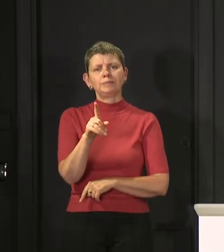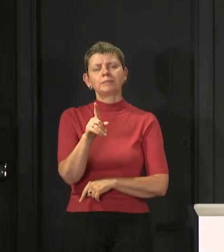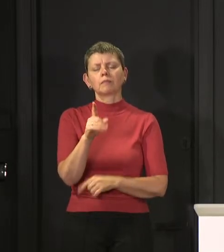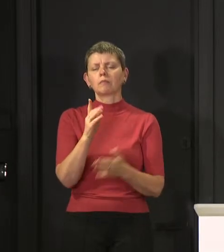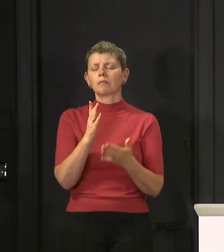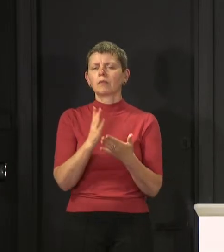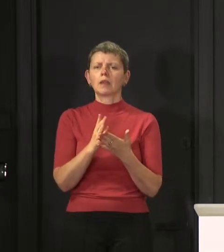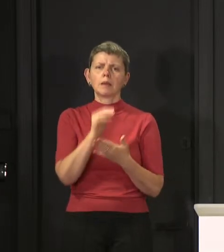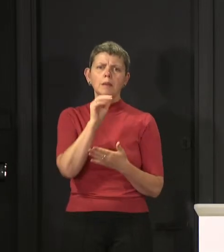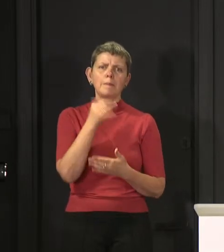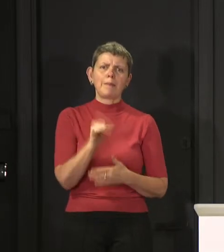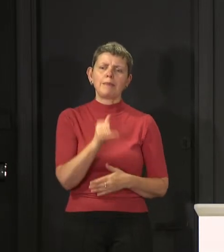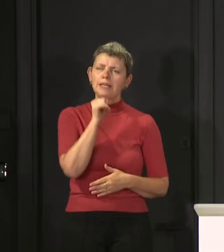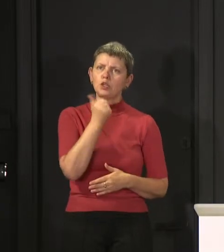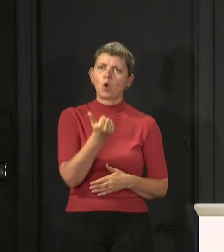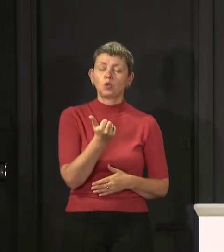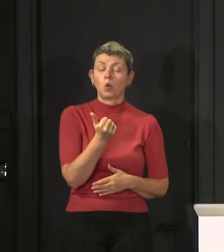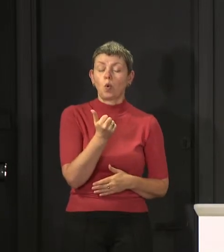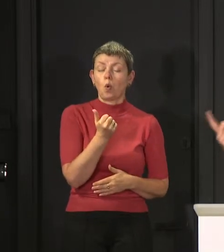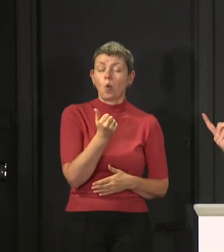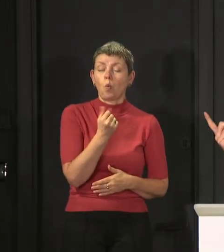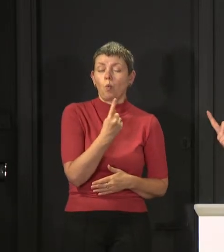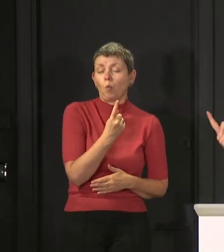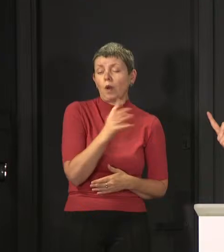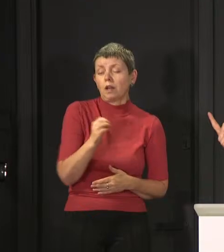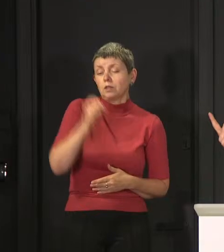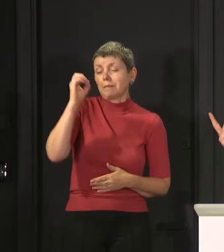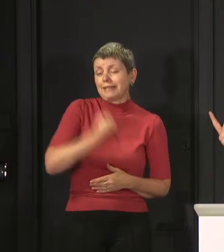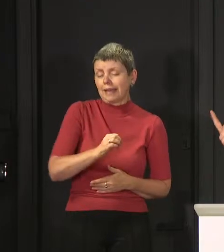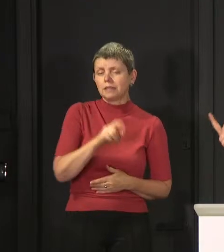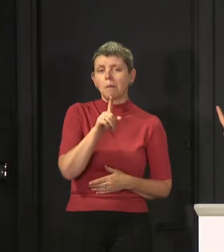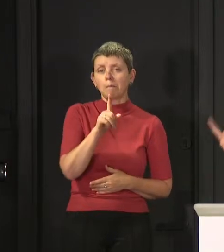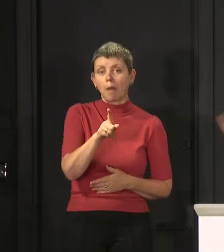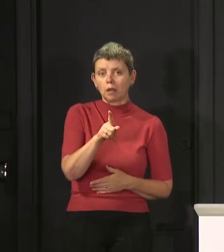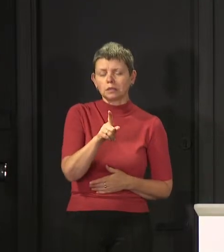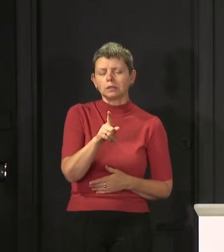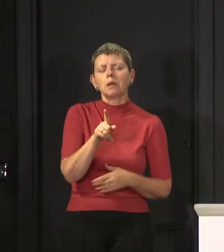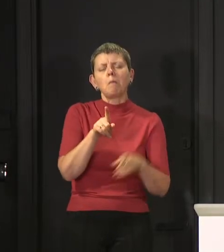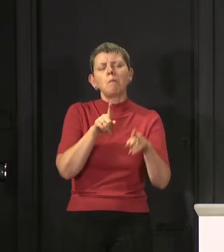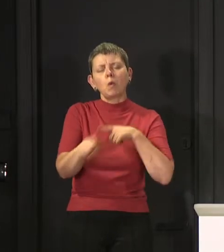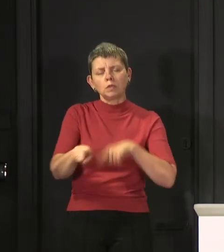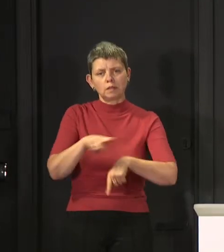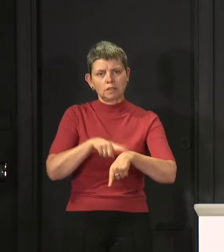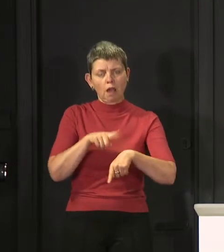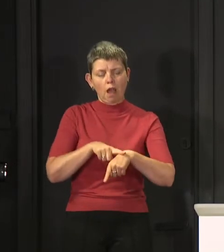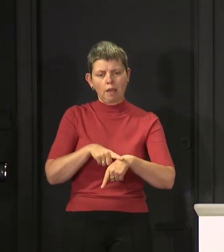in the majority of cases where a virus jumps from one person to another, one household